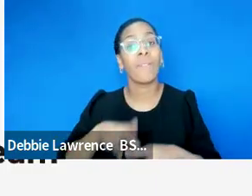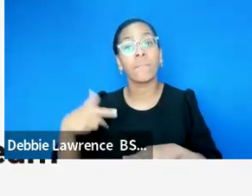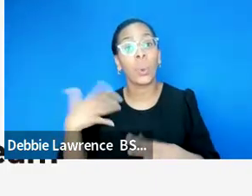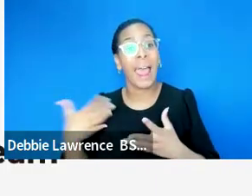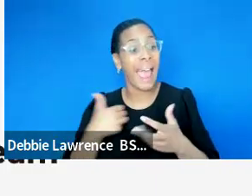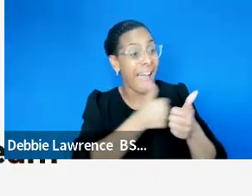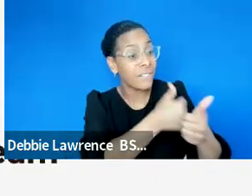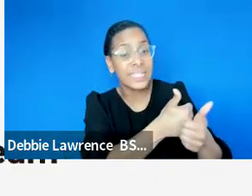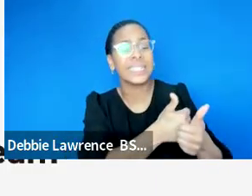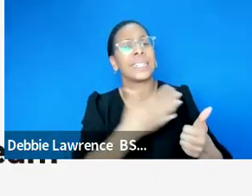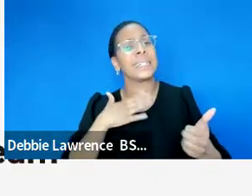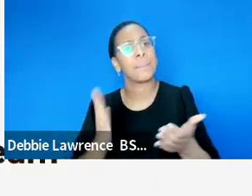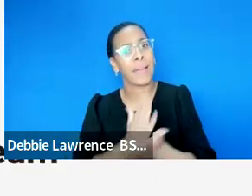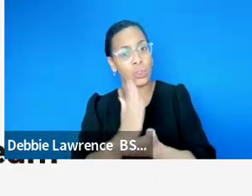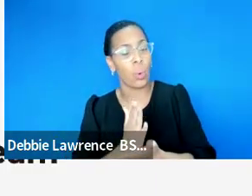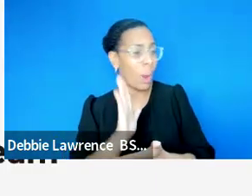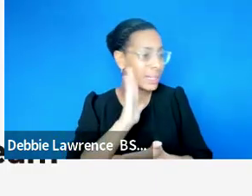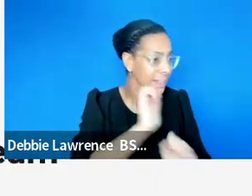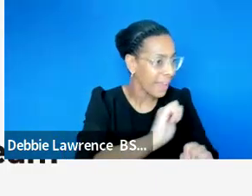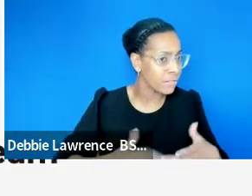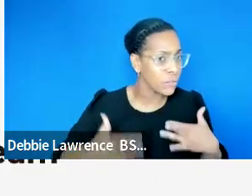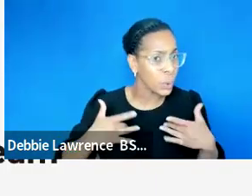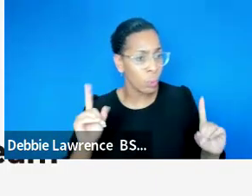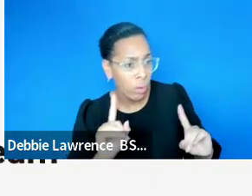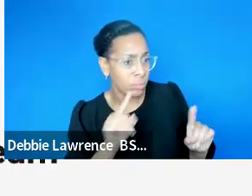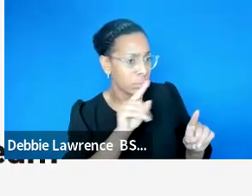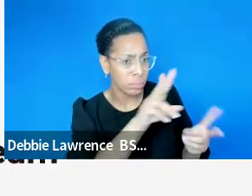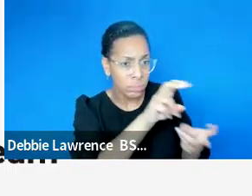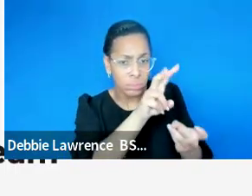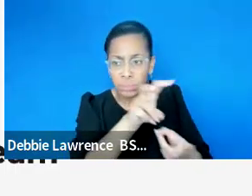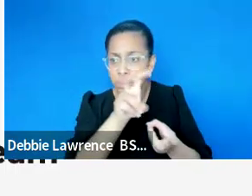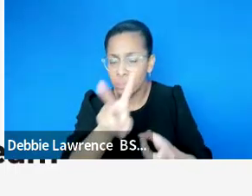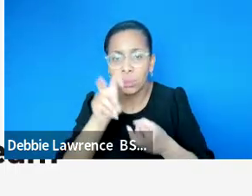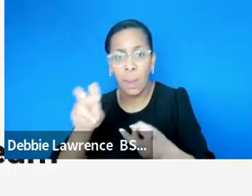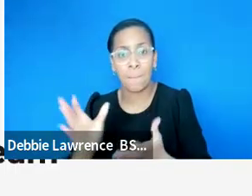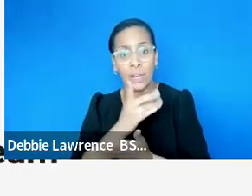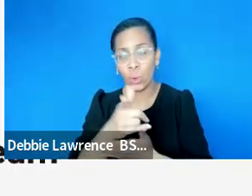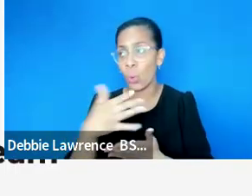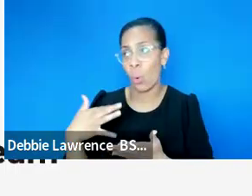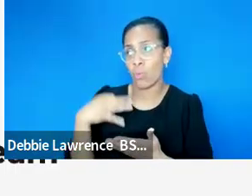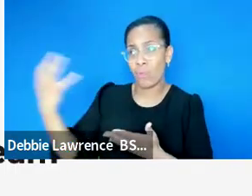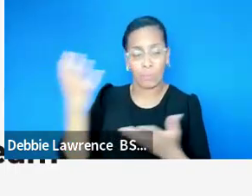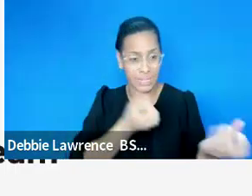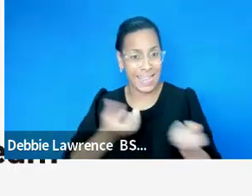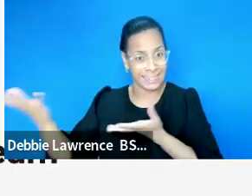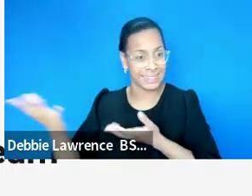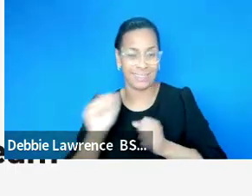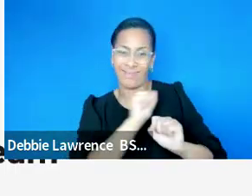groups of people. So make sure that you are being representative of the different